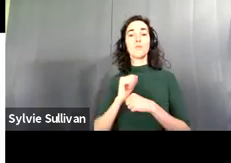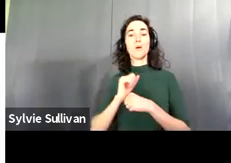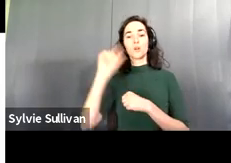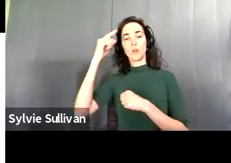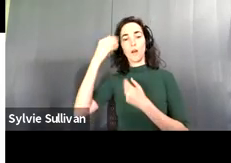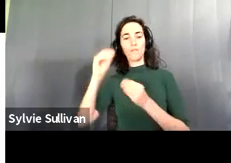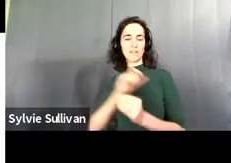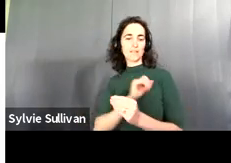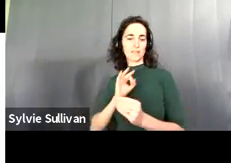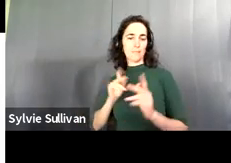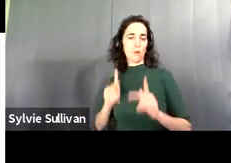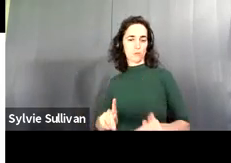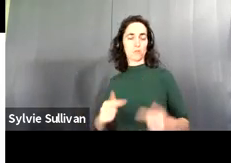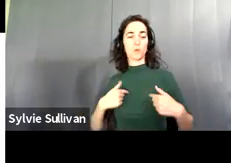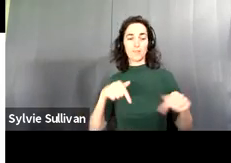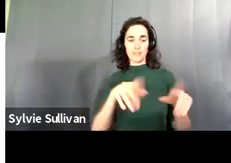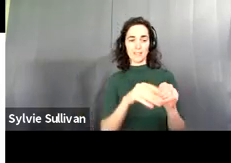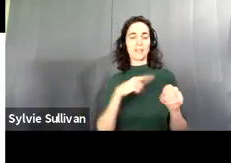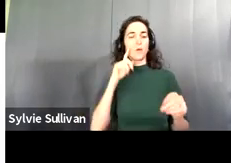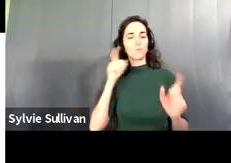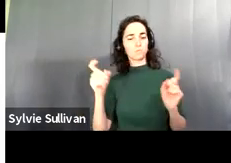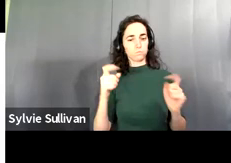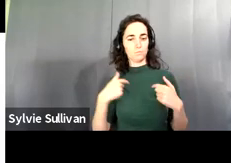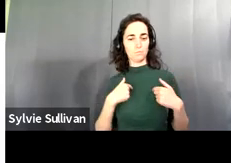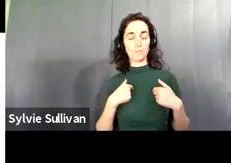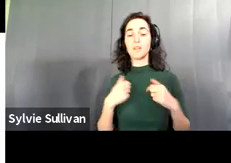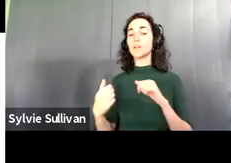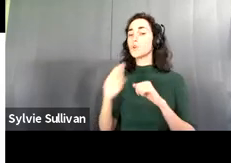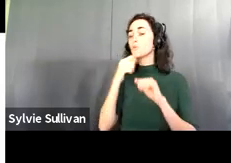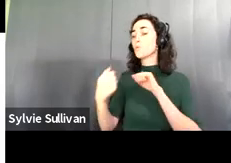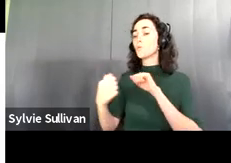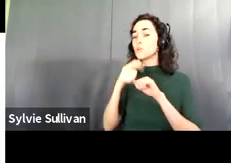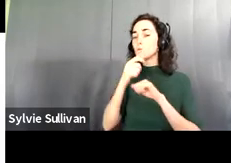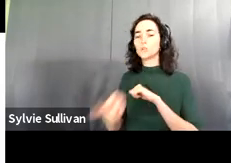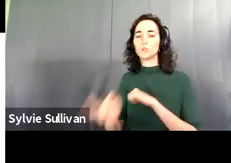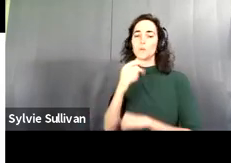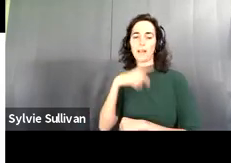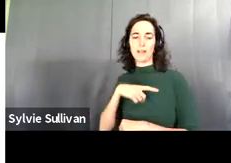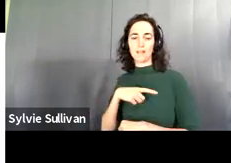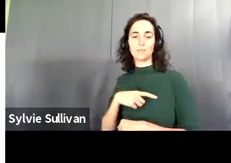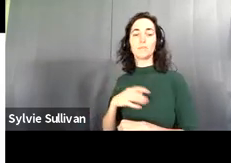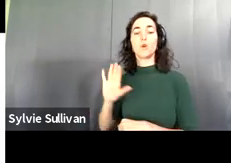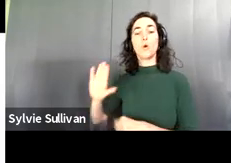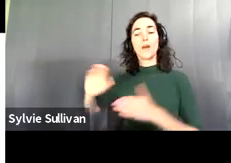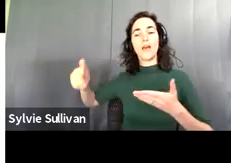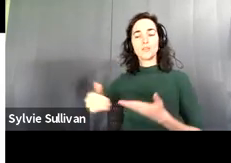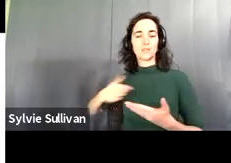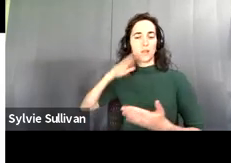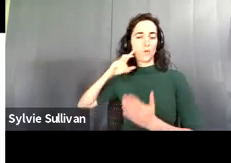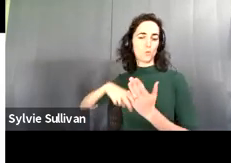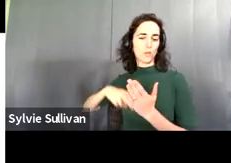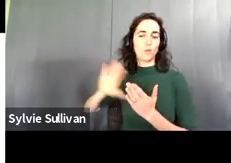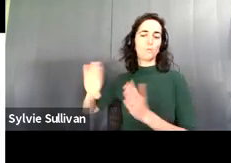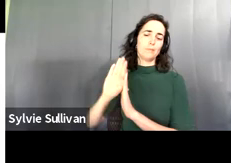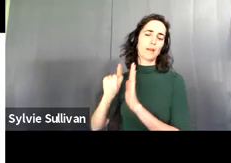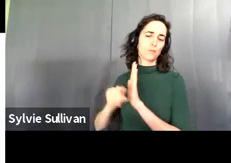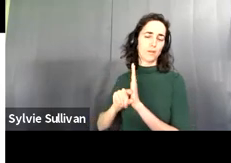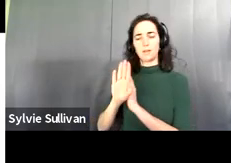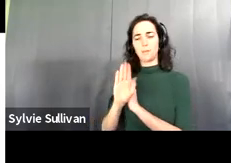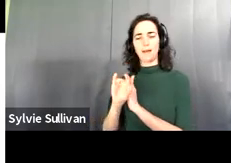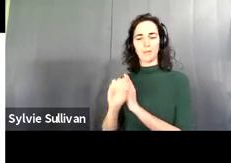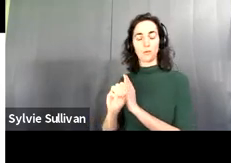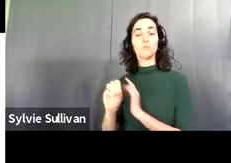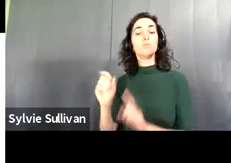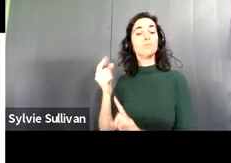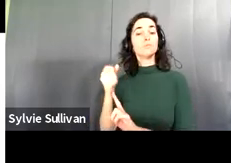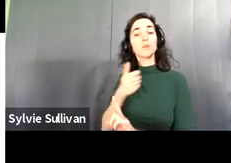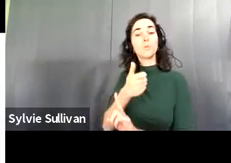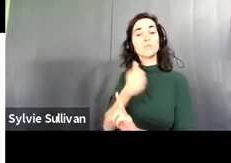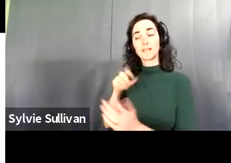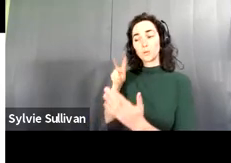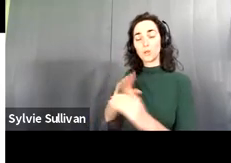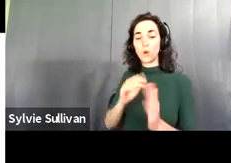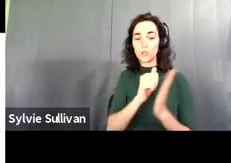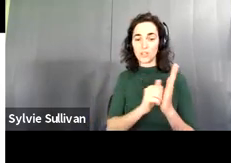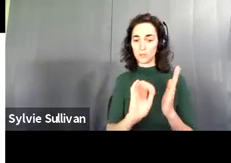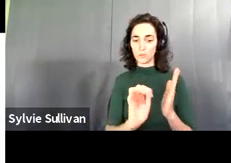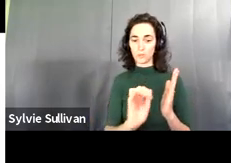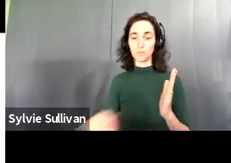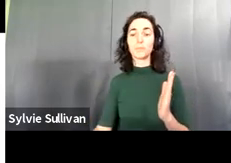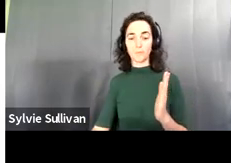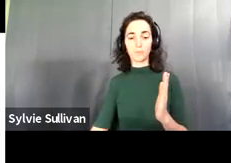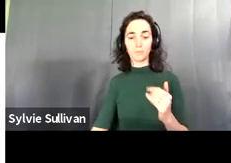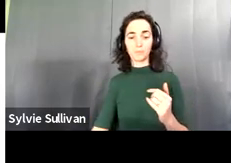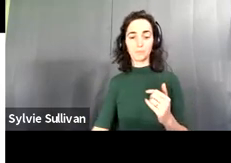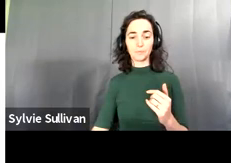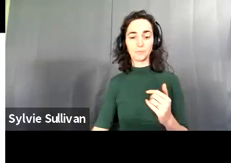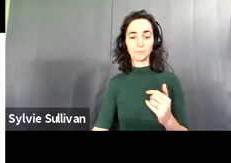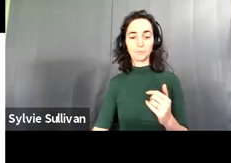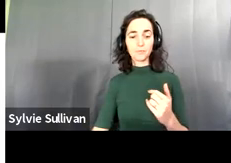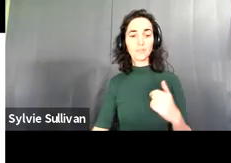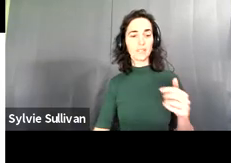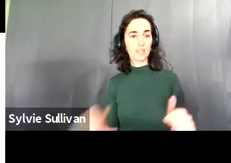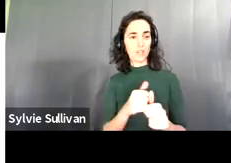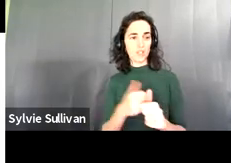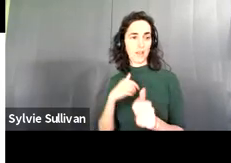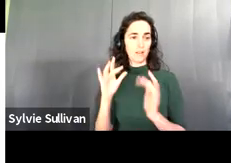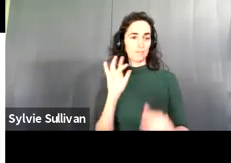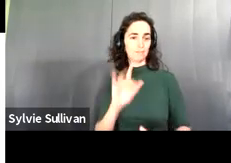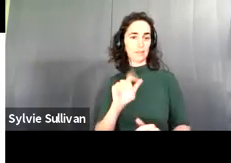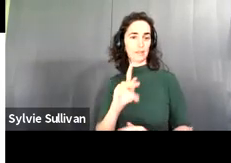And today we have two ladies with us. I will read their introductions their bios, but you can also find those BIOS on the agenda. There's a link to each bio on the agenda.